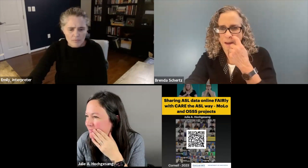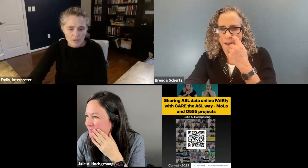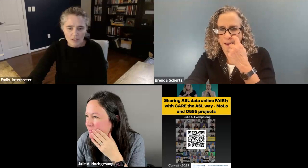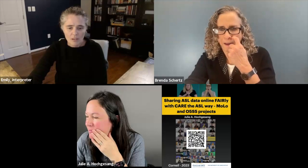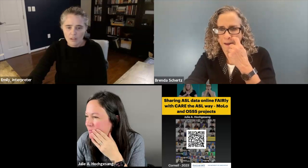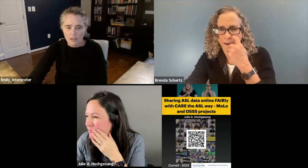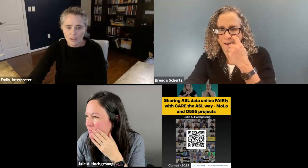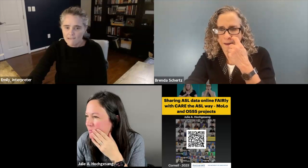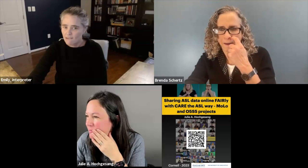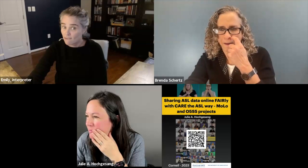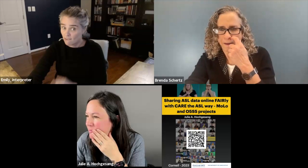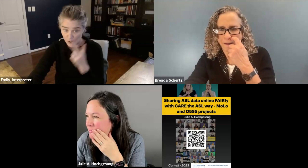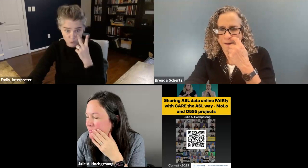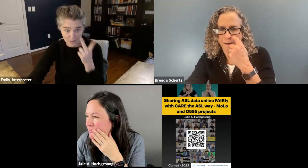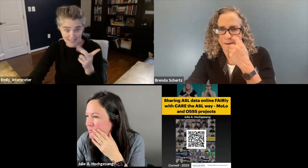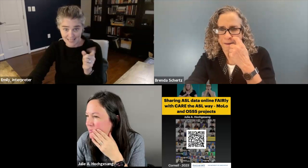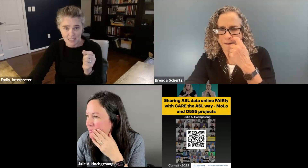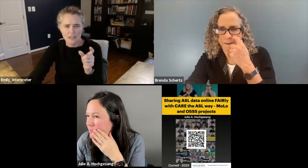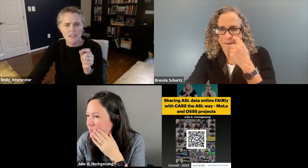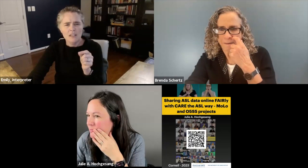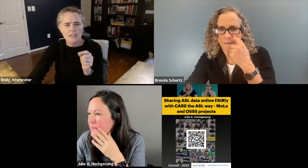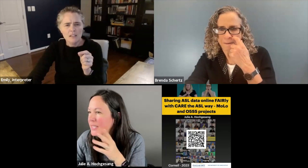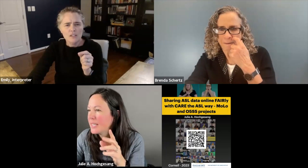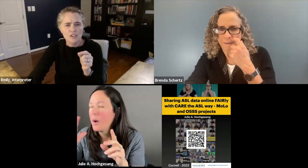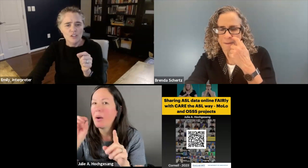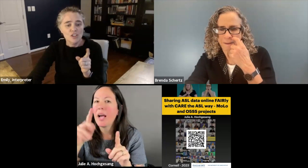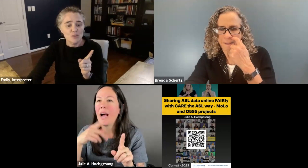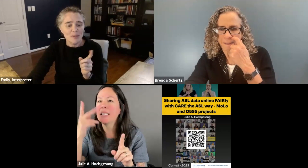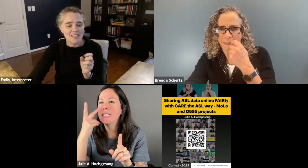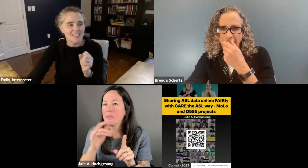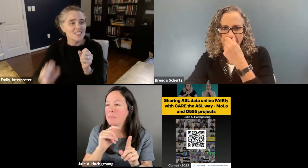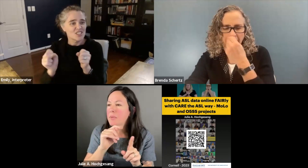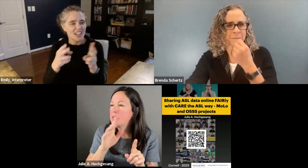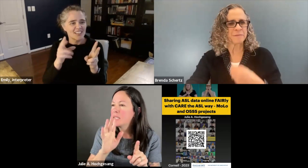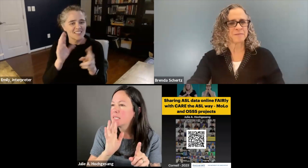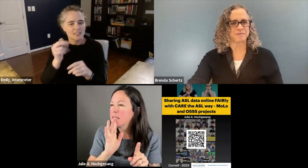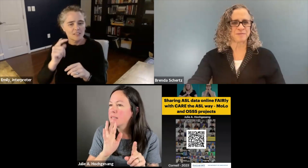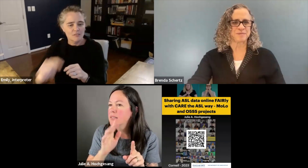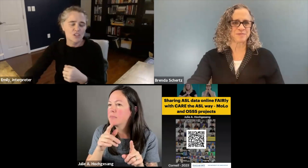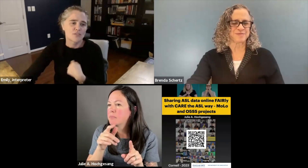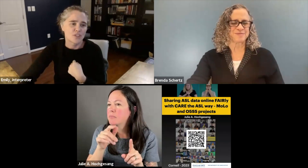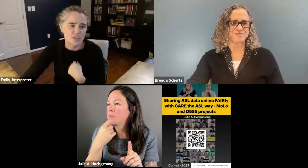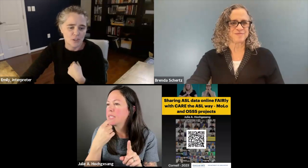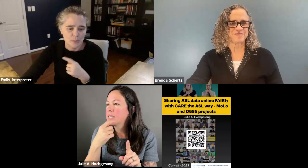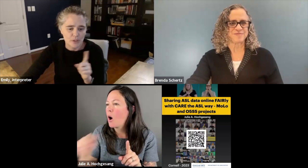it I can paste it in the chat you paste it in the chat Just For The